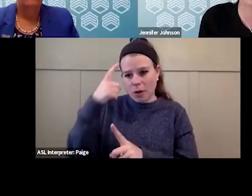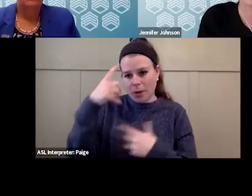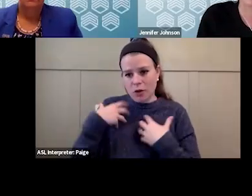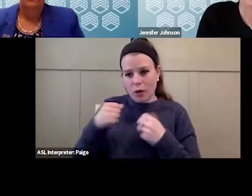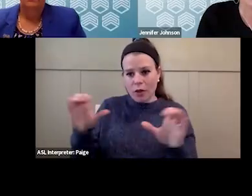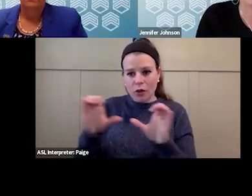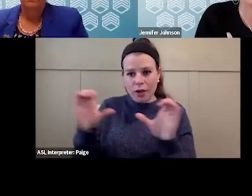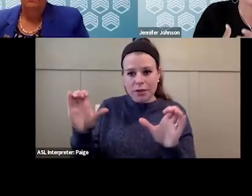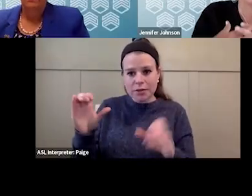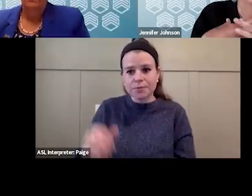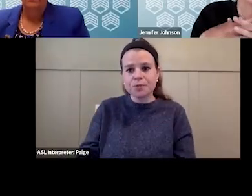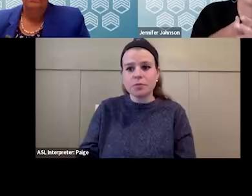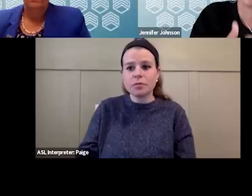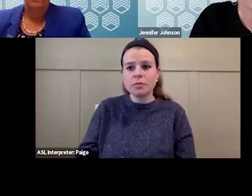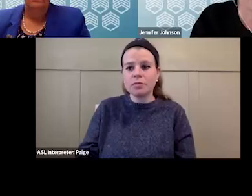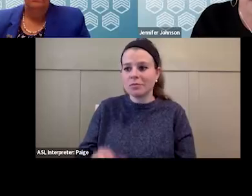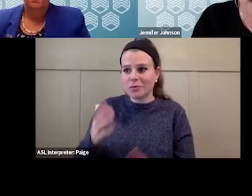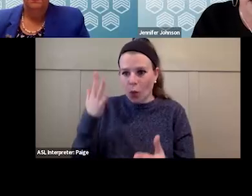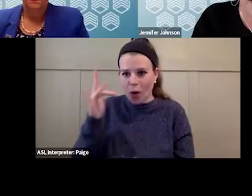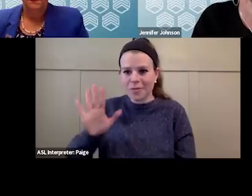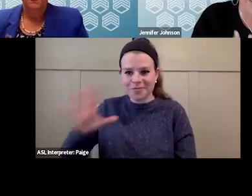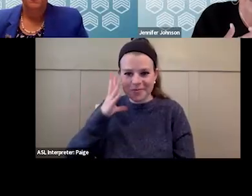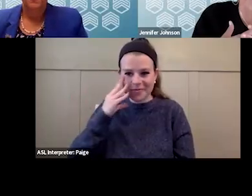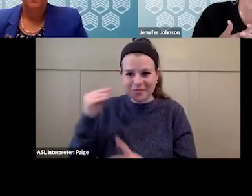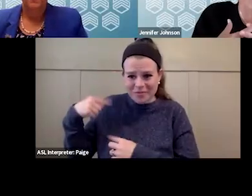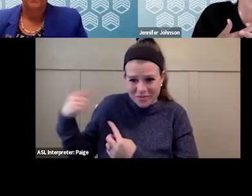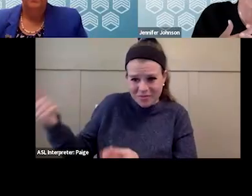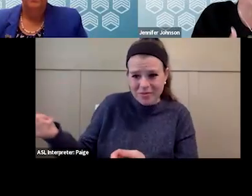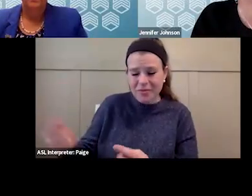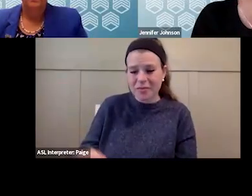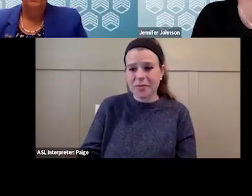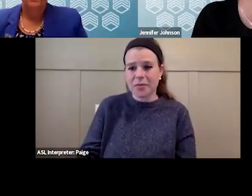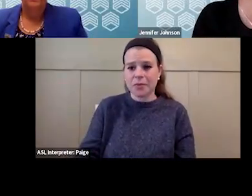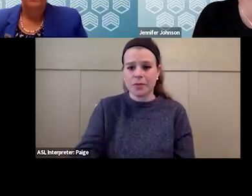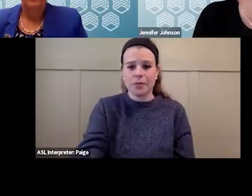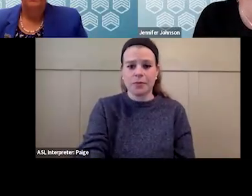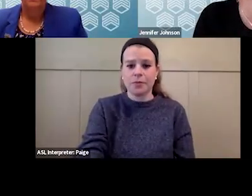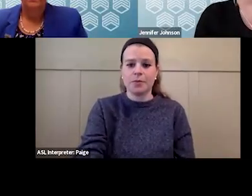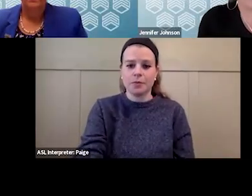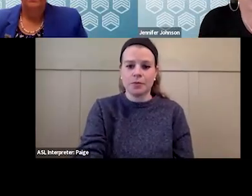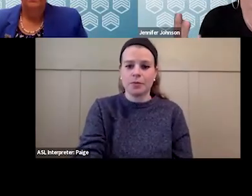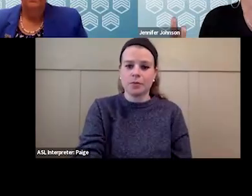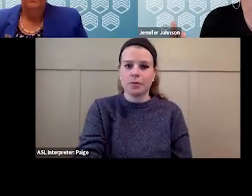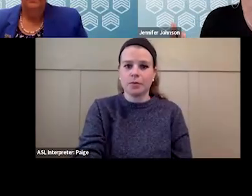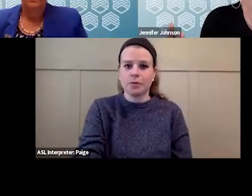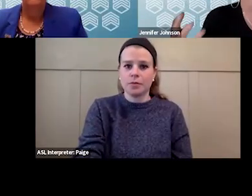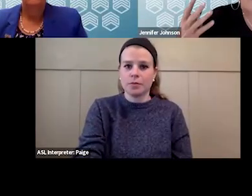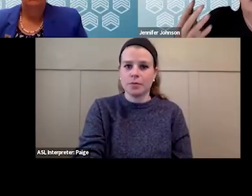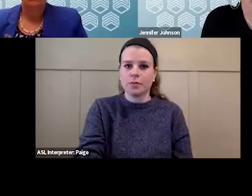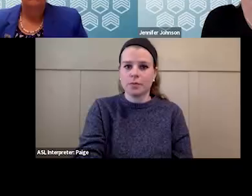They have w- been, uh, w- they have not been served well by our